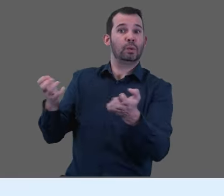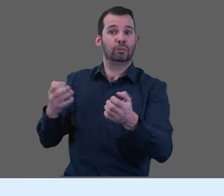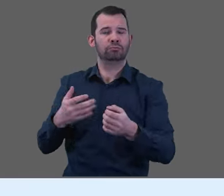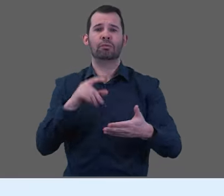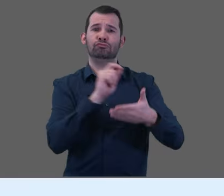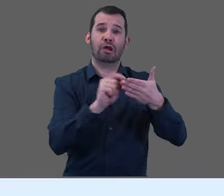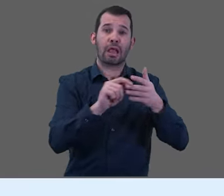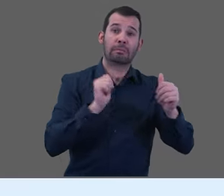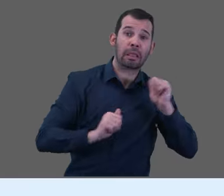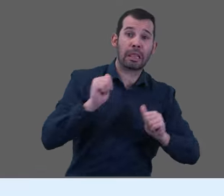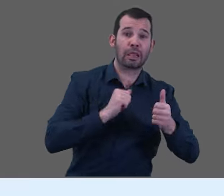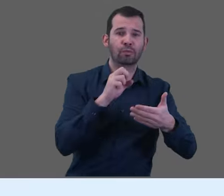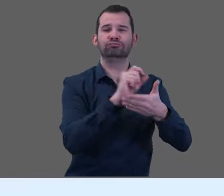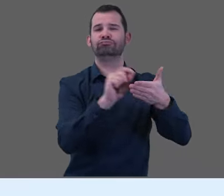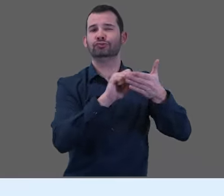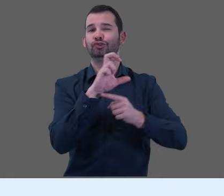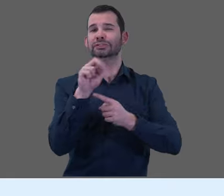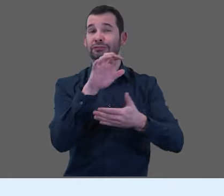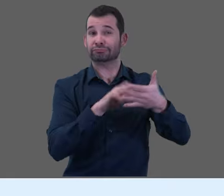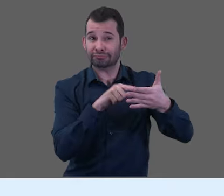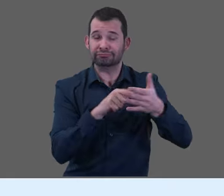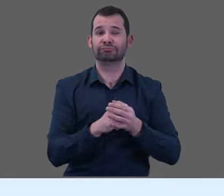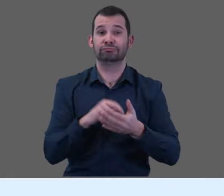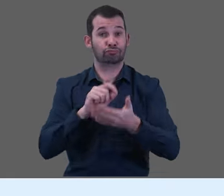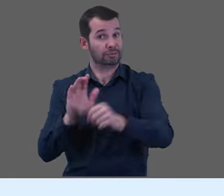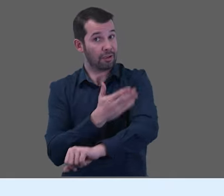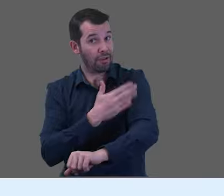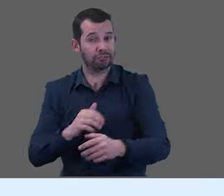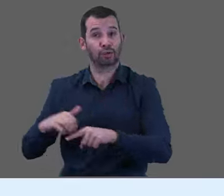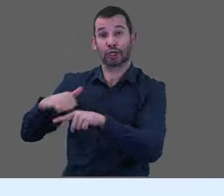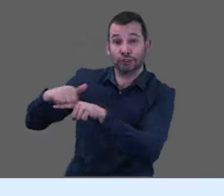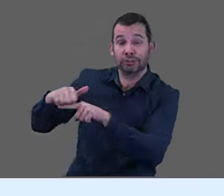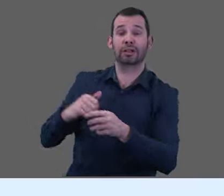writing a play or screenwriting, writing songs, rehearsals,